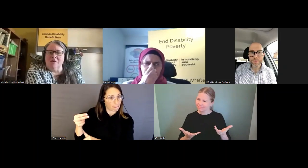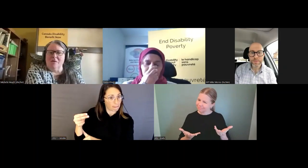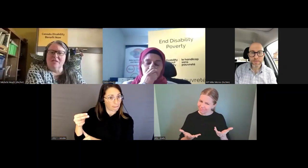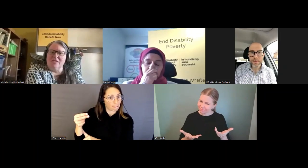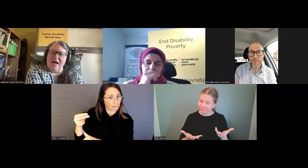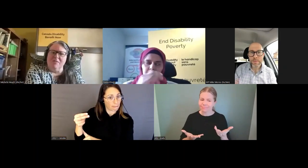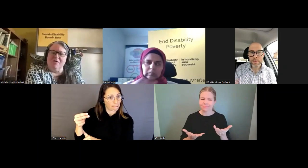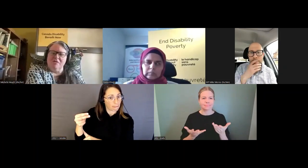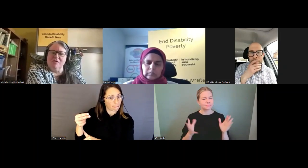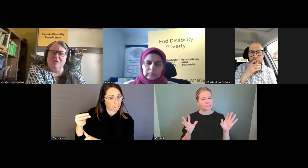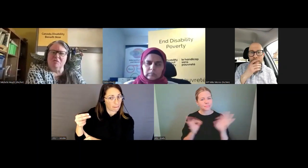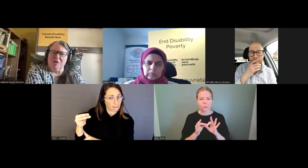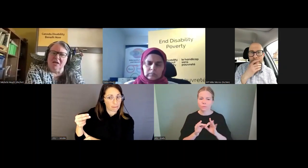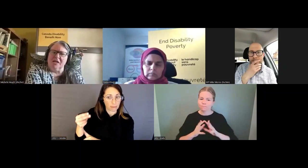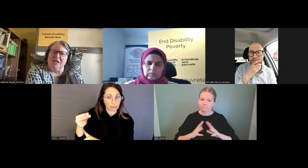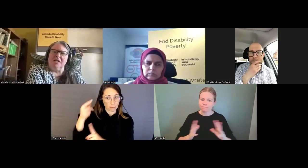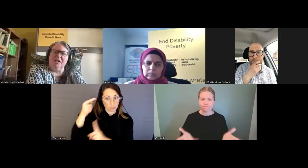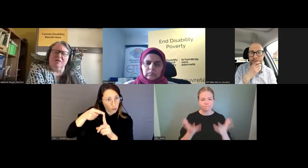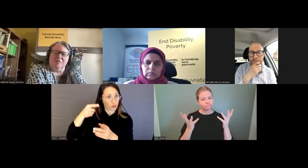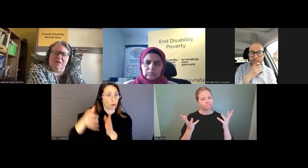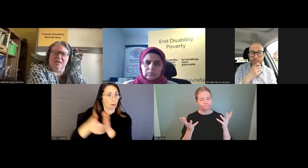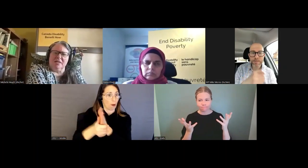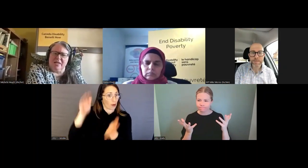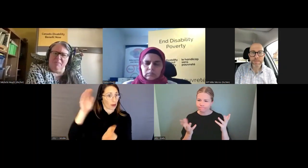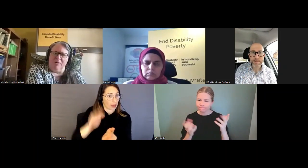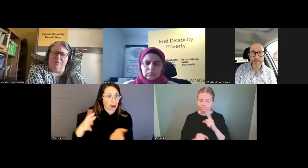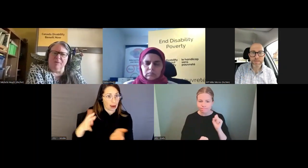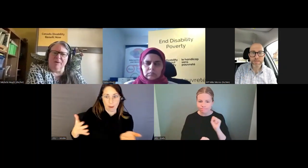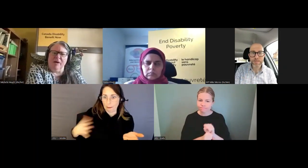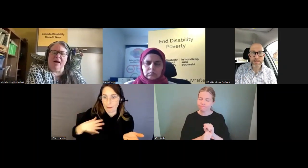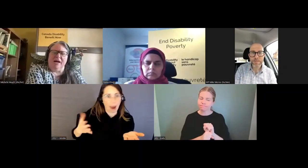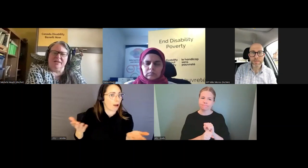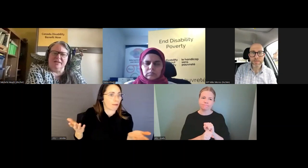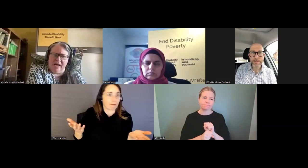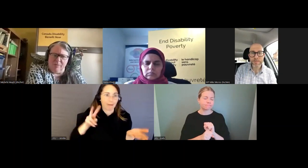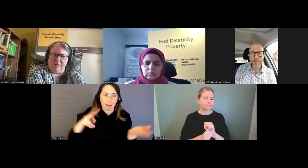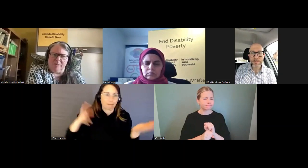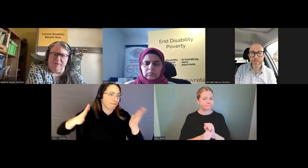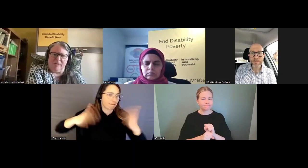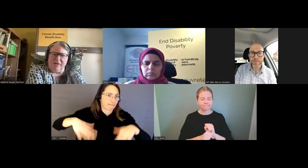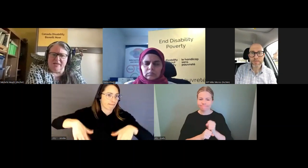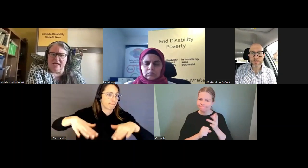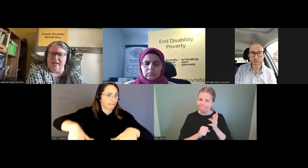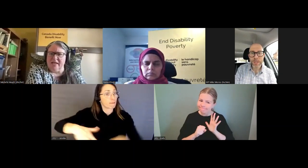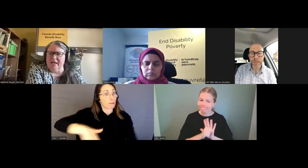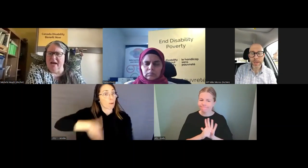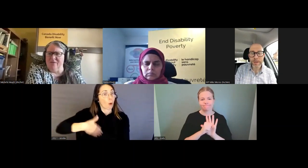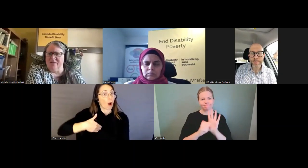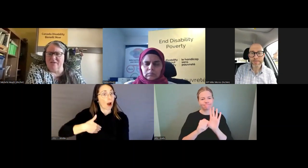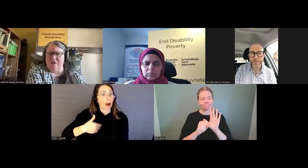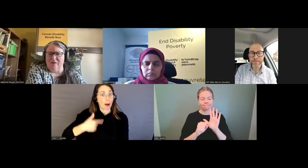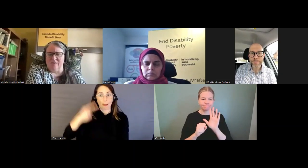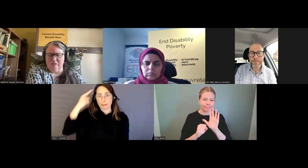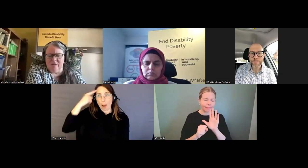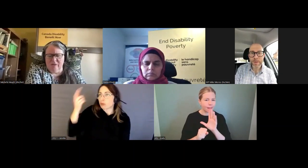SO IT'S TIME FOR US TO REALLY STEP UP AND TELL PEOPLE EXACTLY HOW THIS GOES.